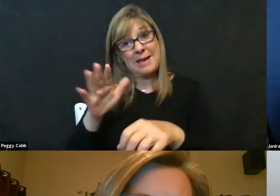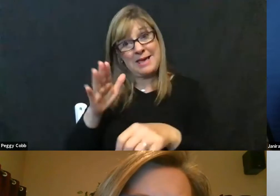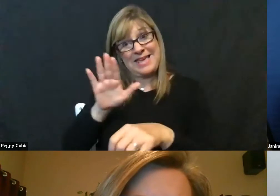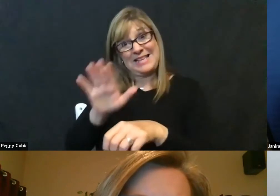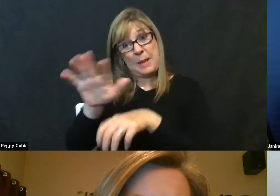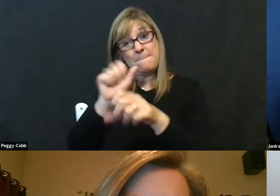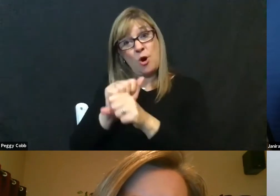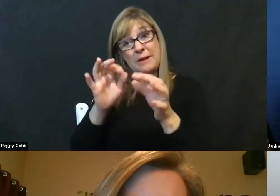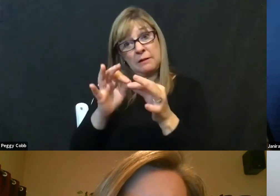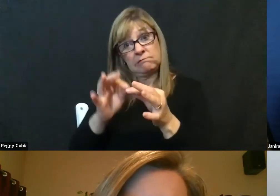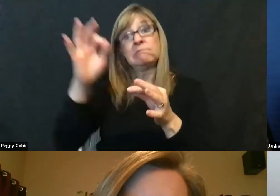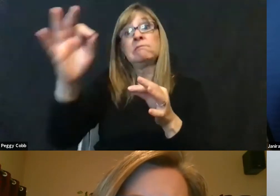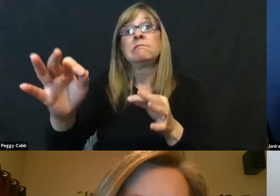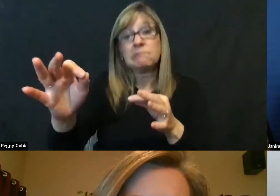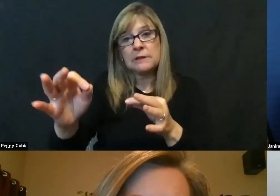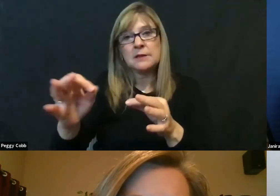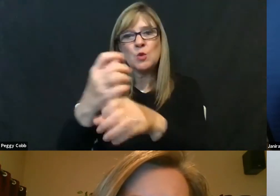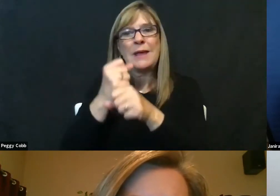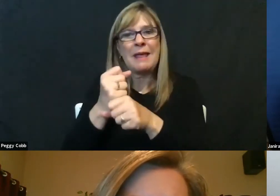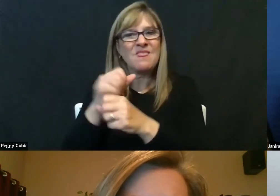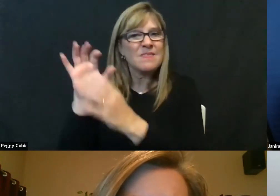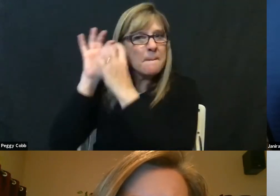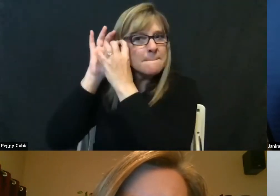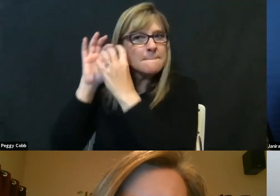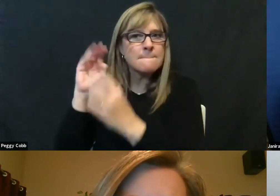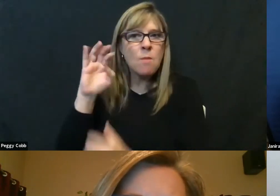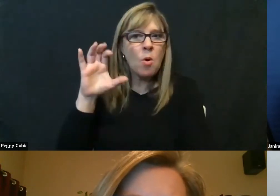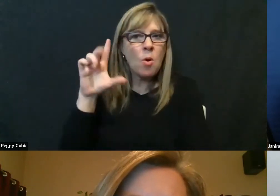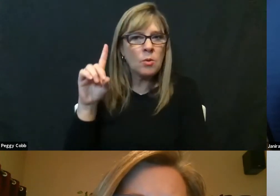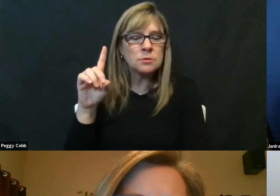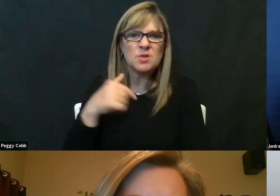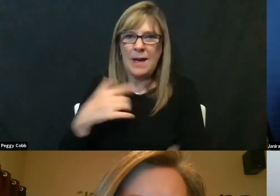to get his mold and I'm concerned about